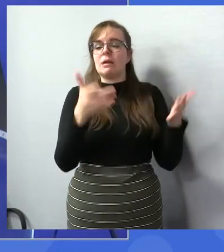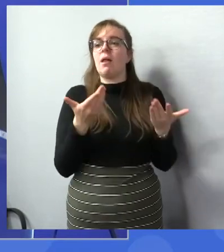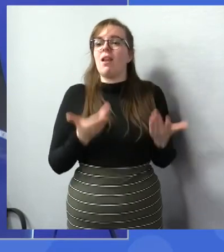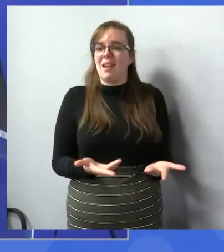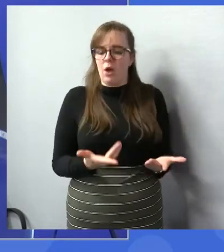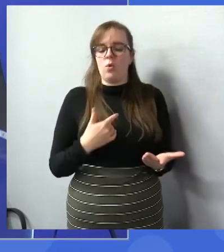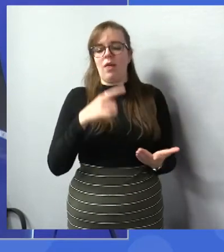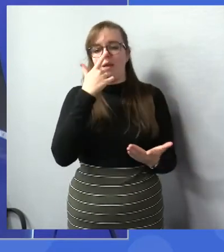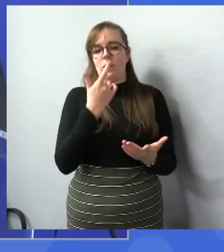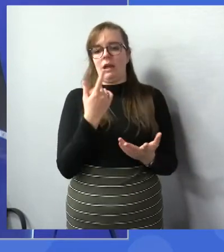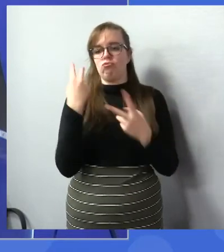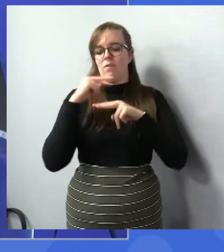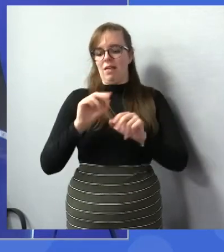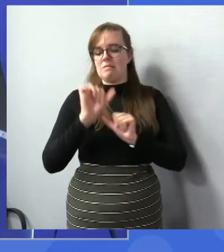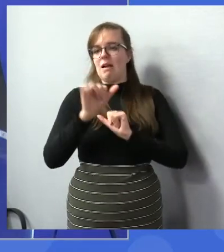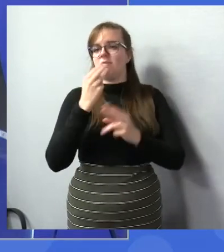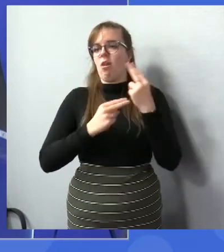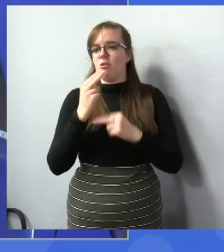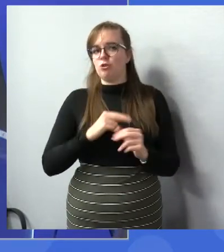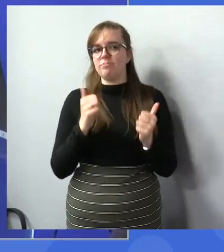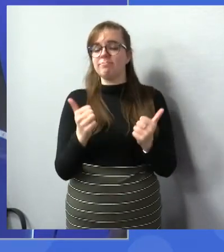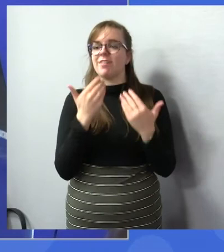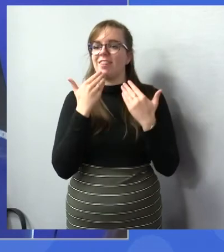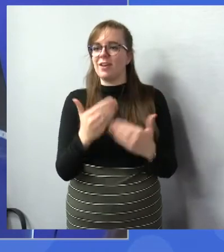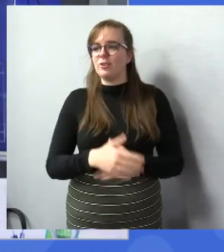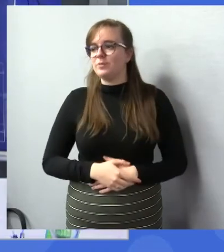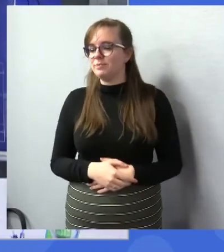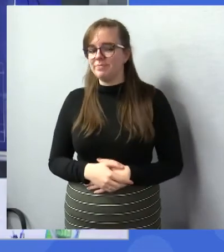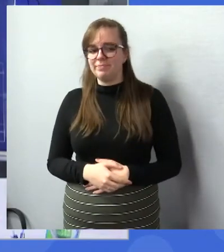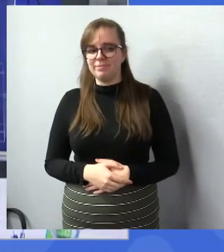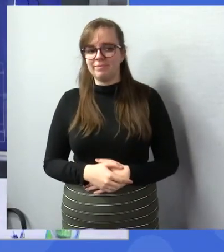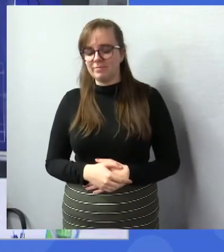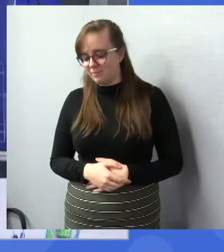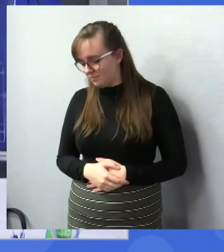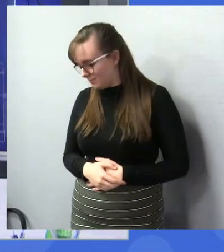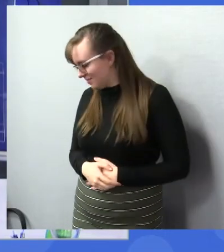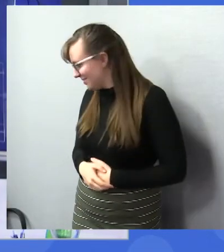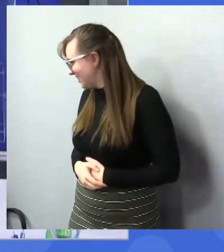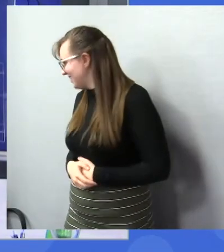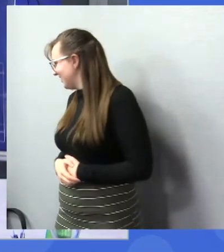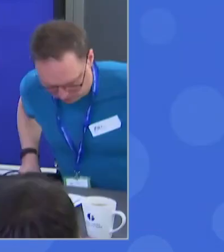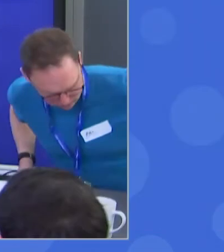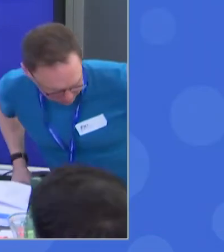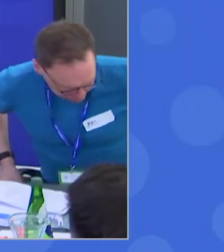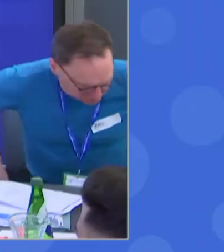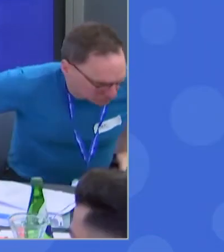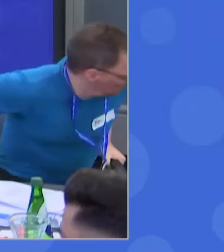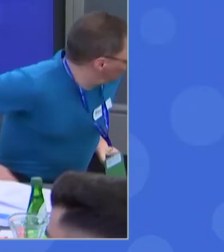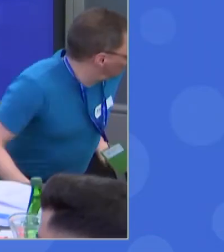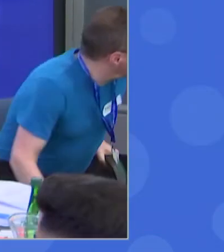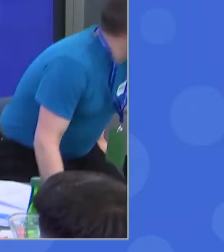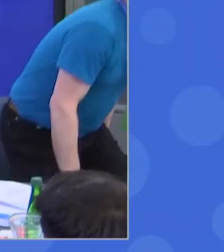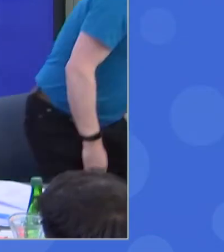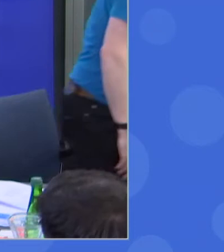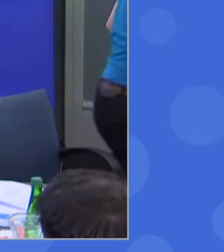chance to reflect on it after lunch okay but thank you very much hello